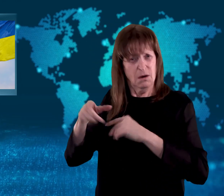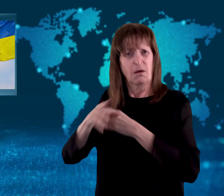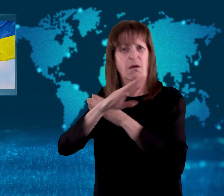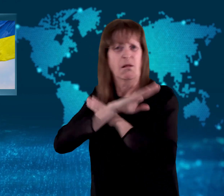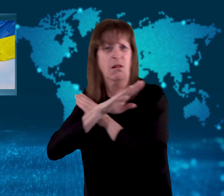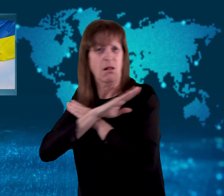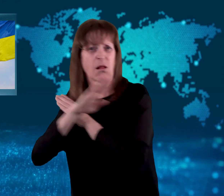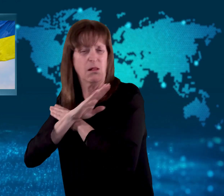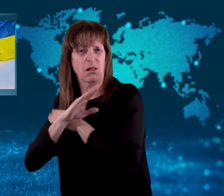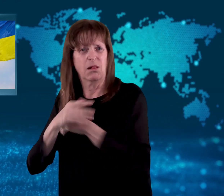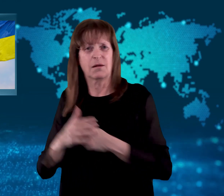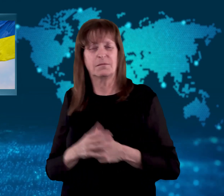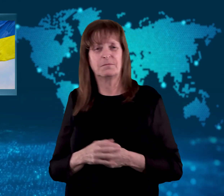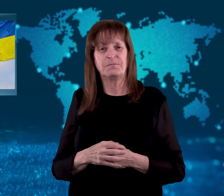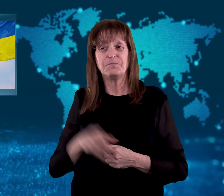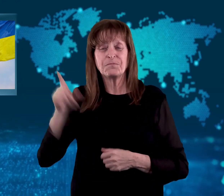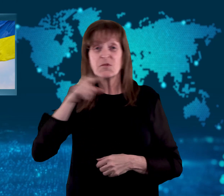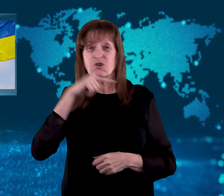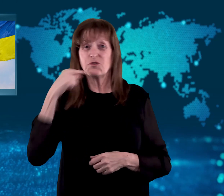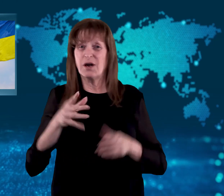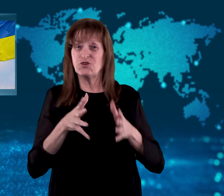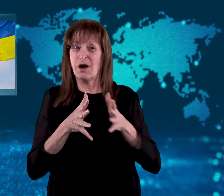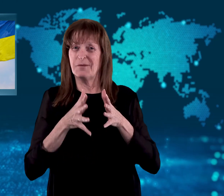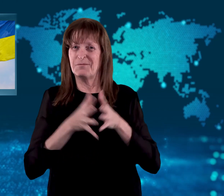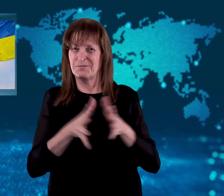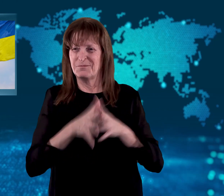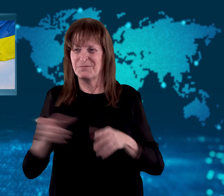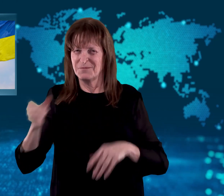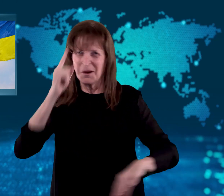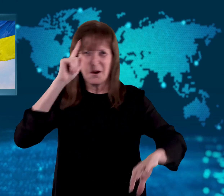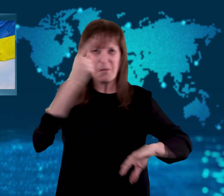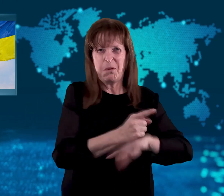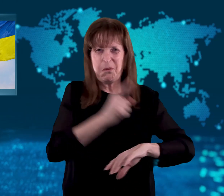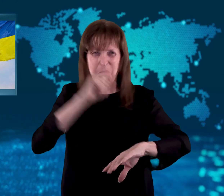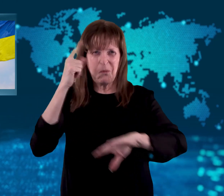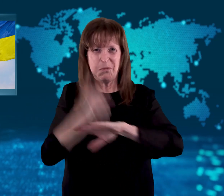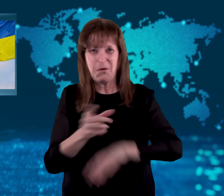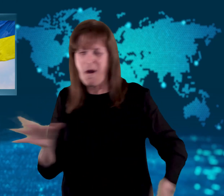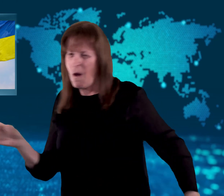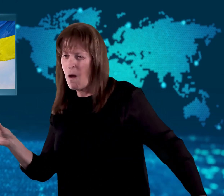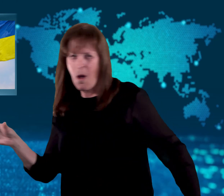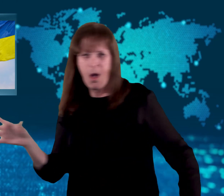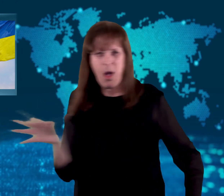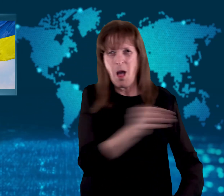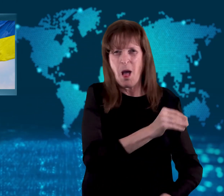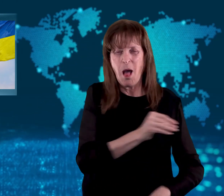Russia claims that it hit all 17 of its targets.